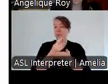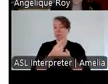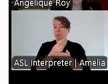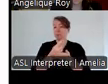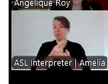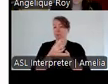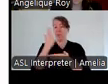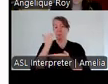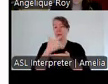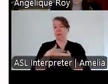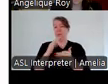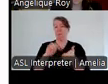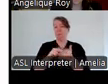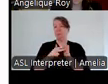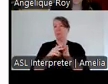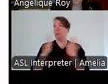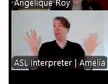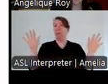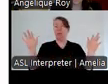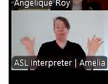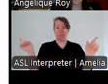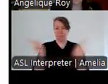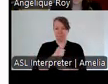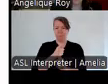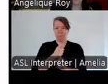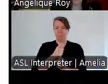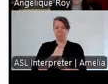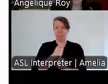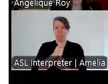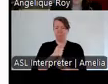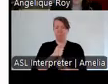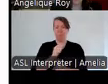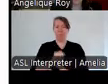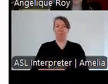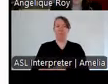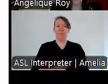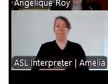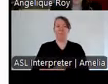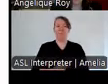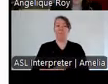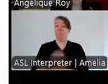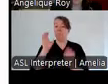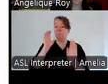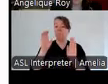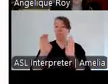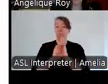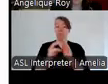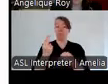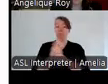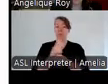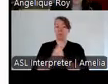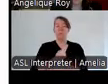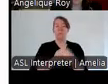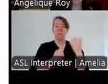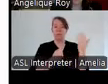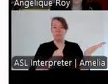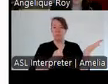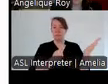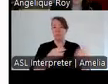straightforward. these are the icons we chose to use: described video represented